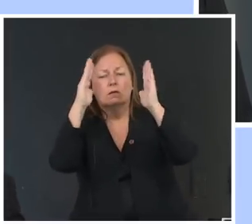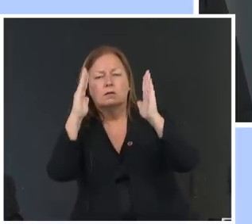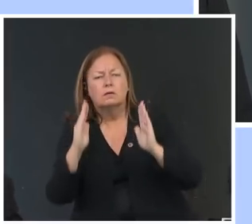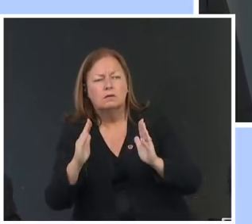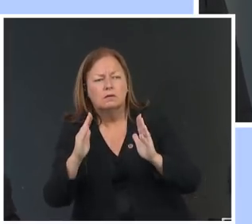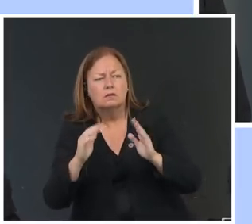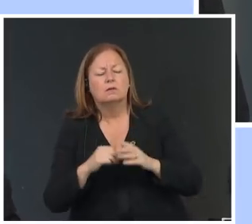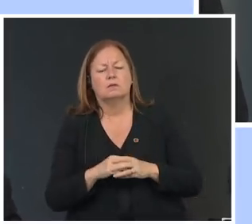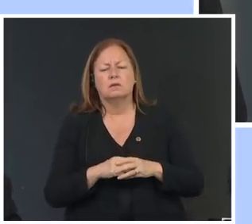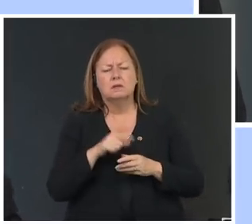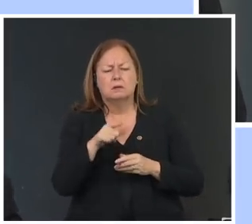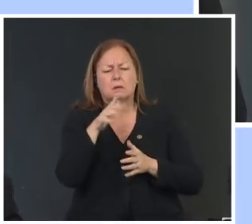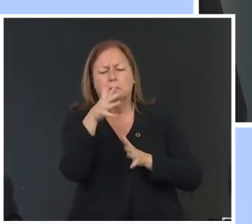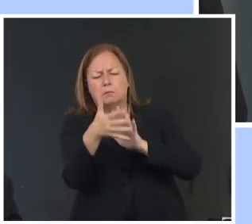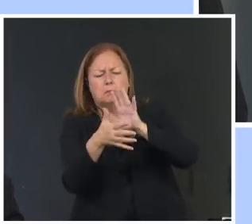compulsory education system, and it is